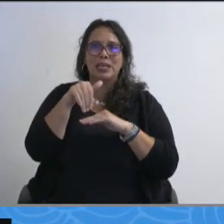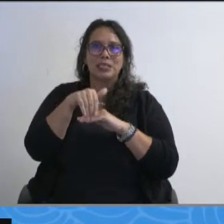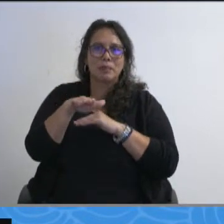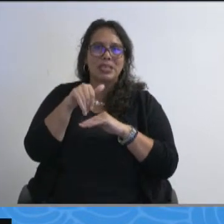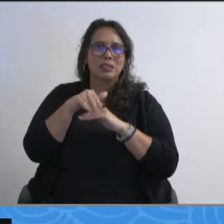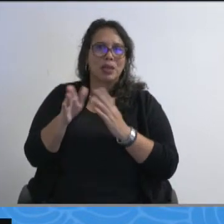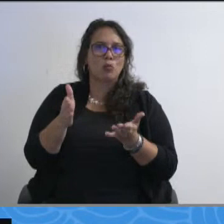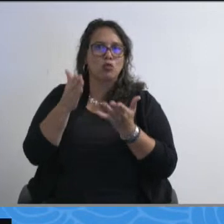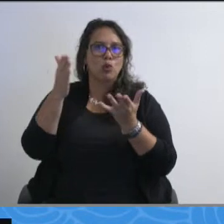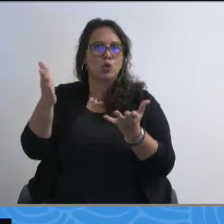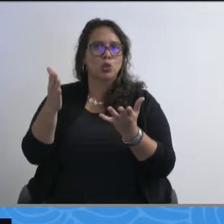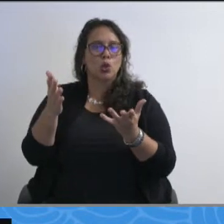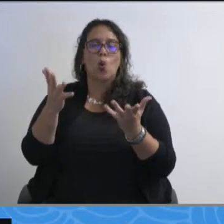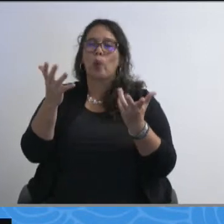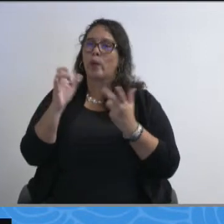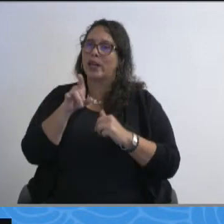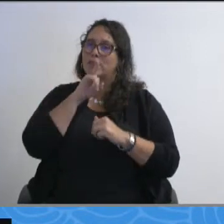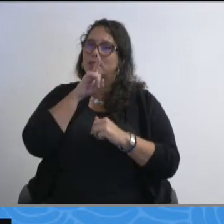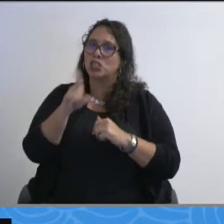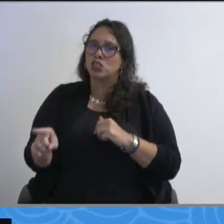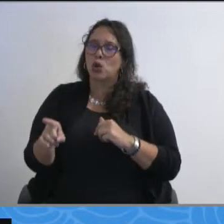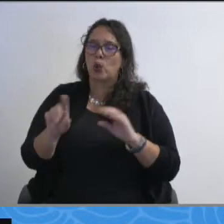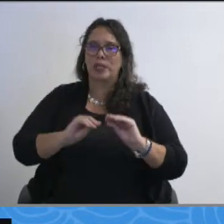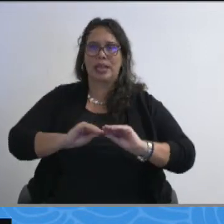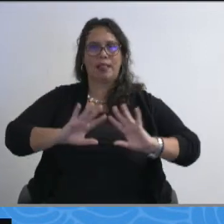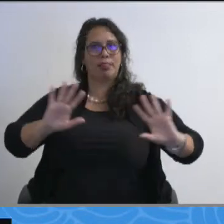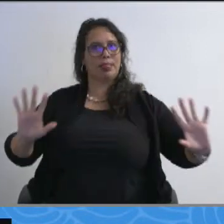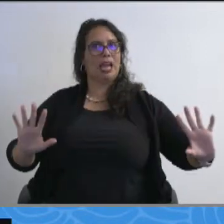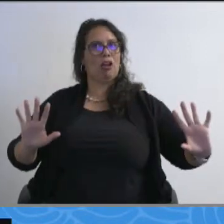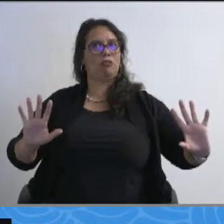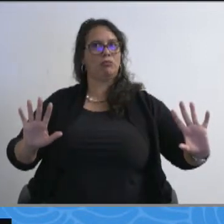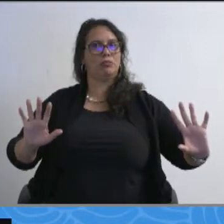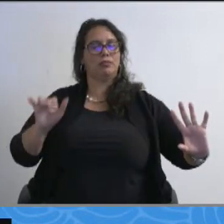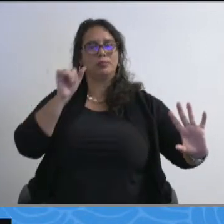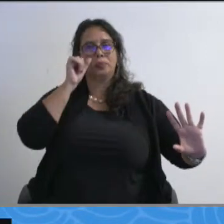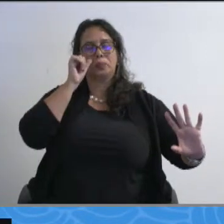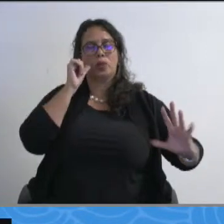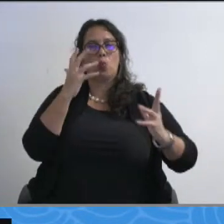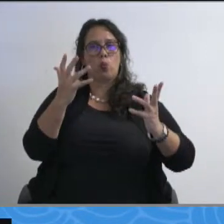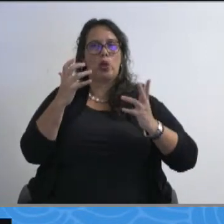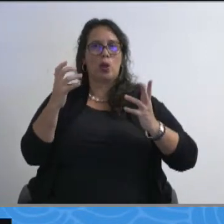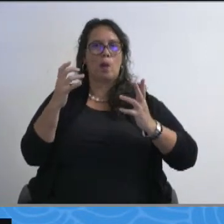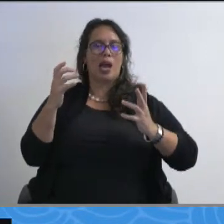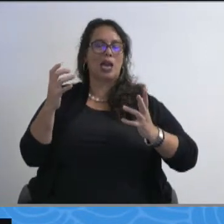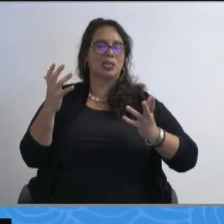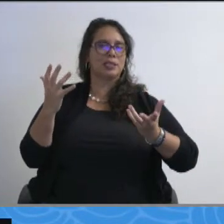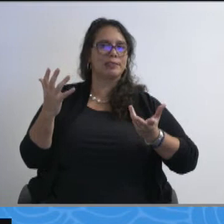is that we wanted to ensure that they were clear that we are staying as close as we can to the scope